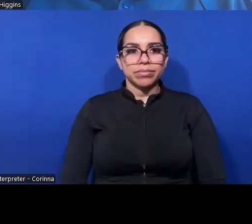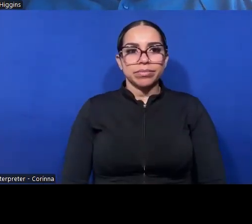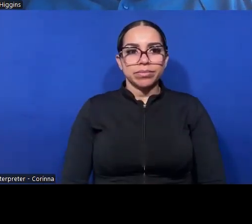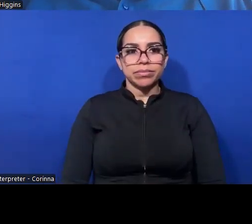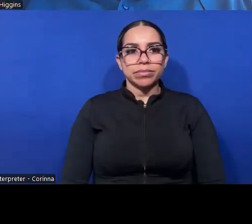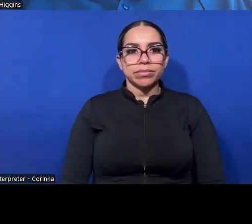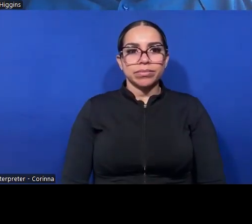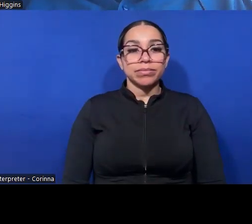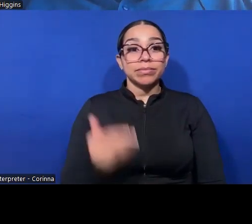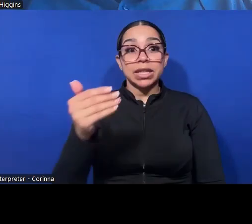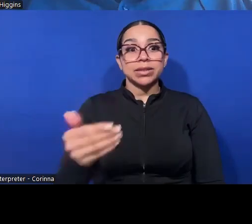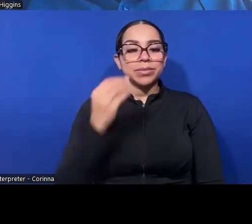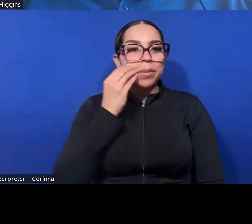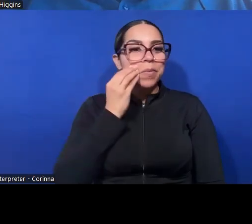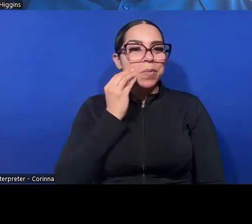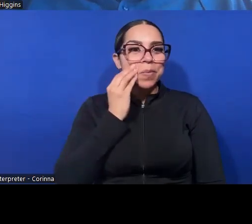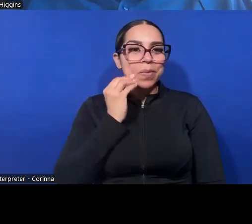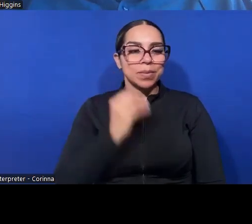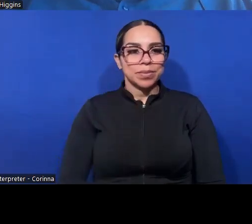Next slide please.